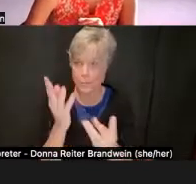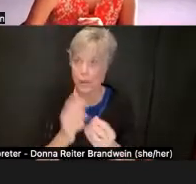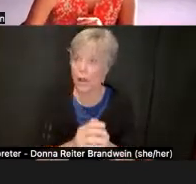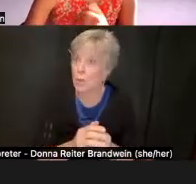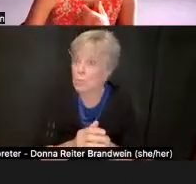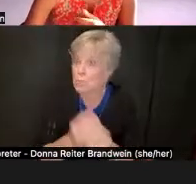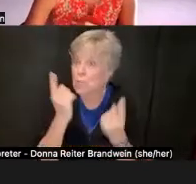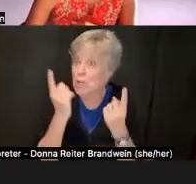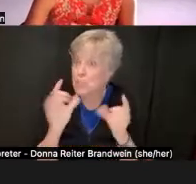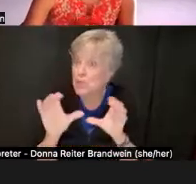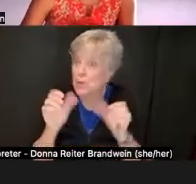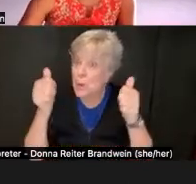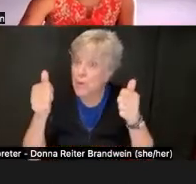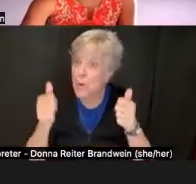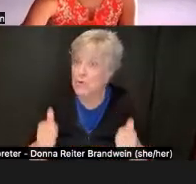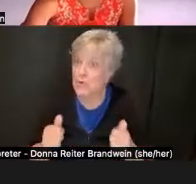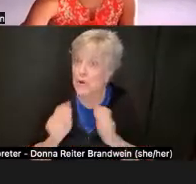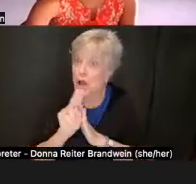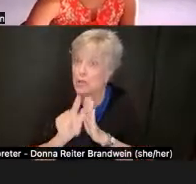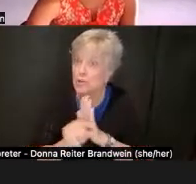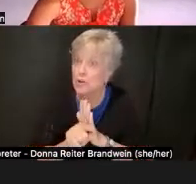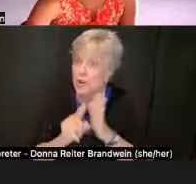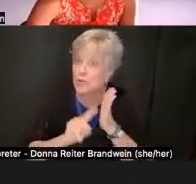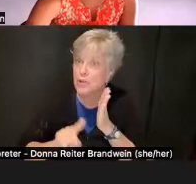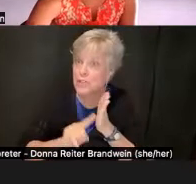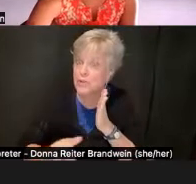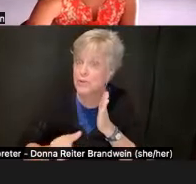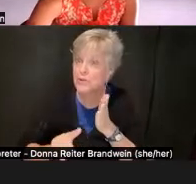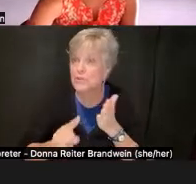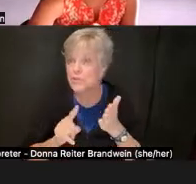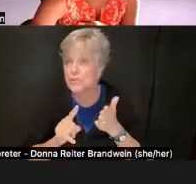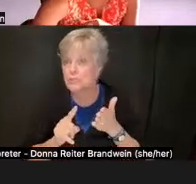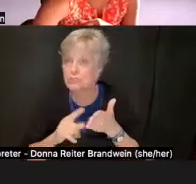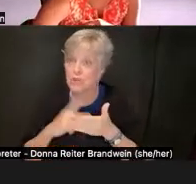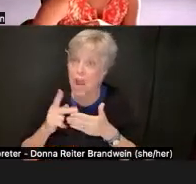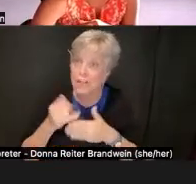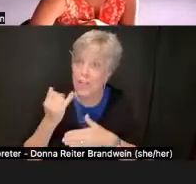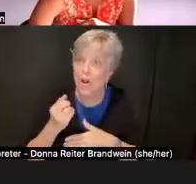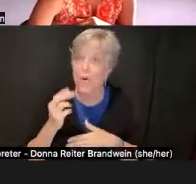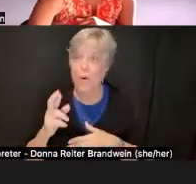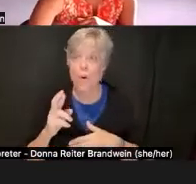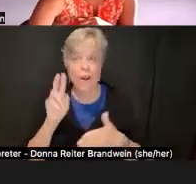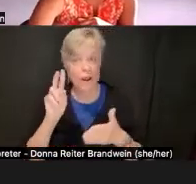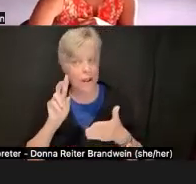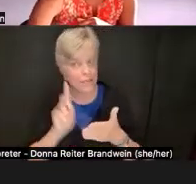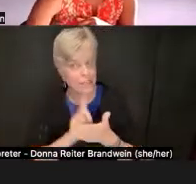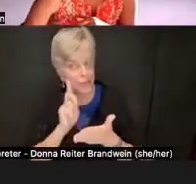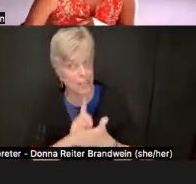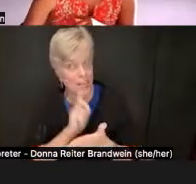an undergraduate research project, master's thesis, or a dissertation on disability cultural centers.